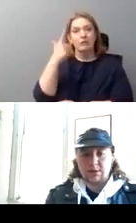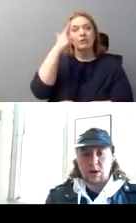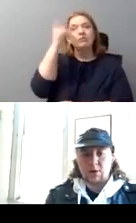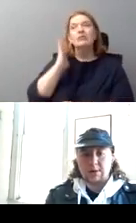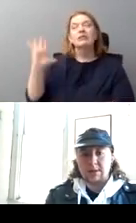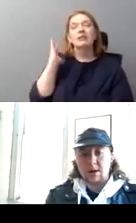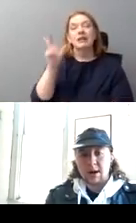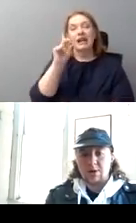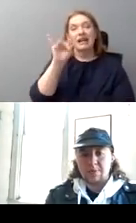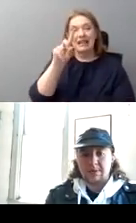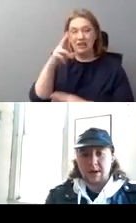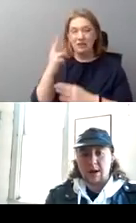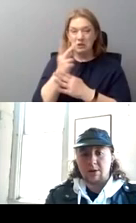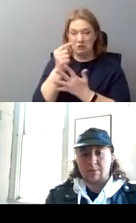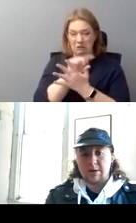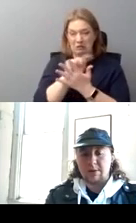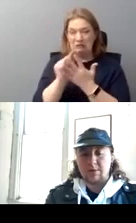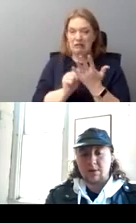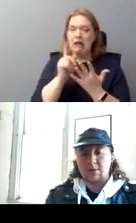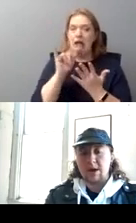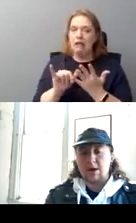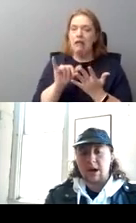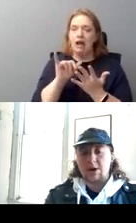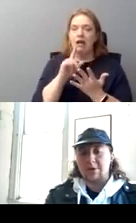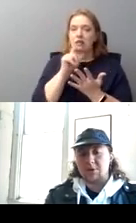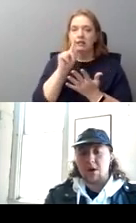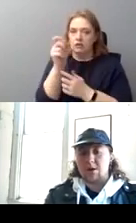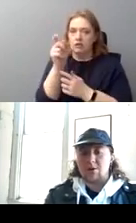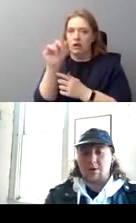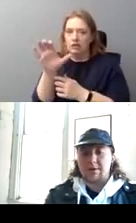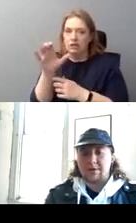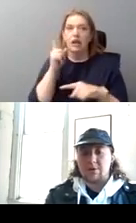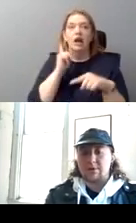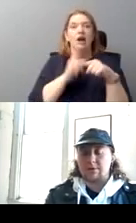as well as the dugout basement Ireland made for himself. I call it the grotto. It was